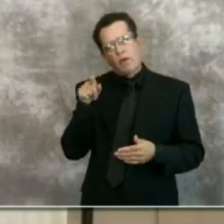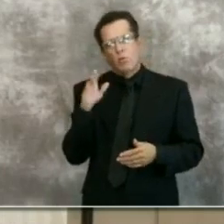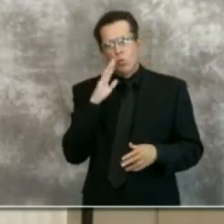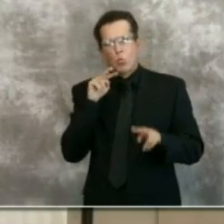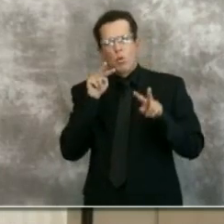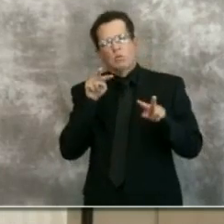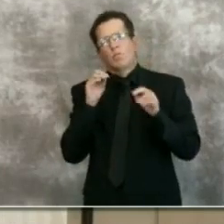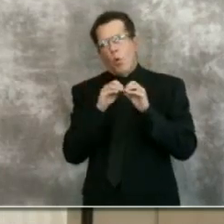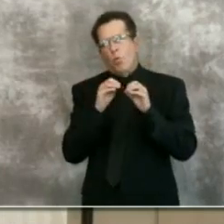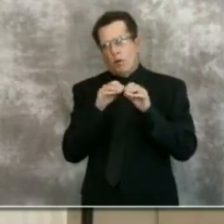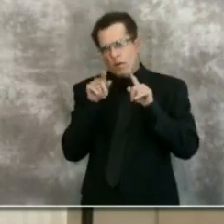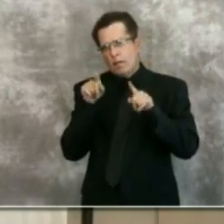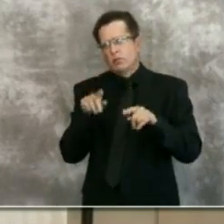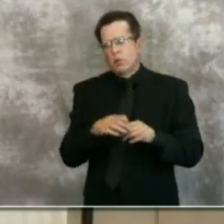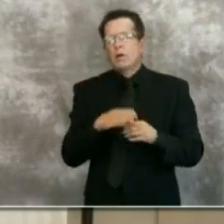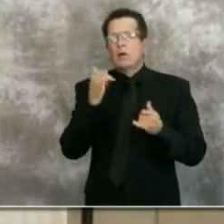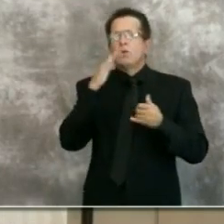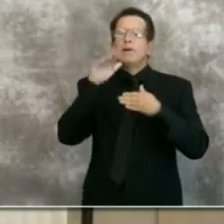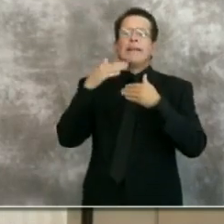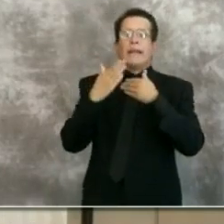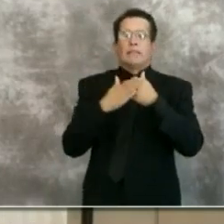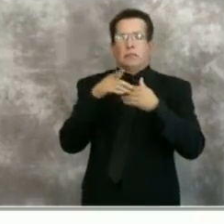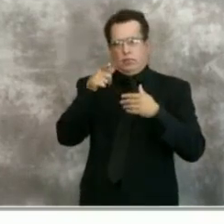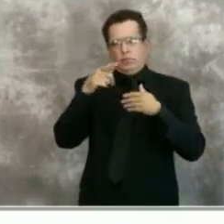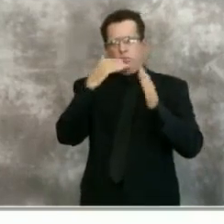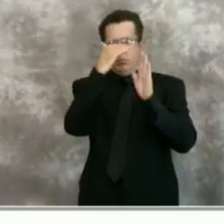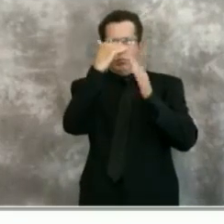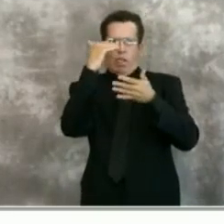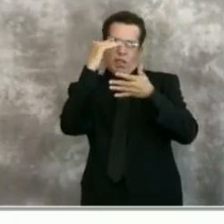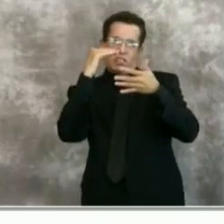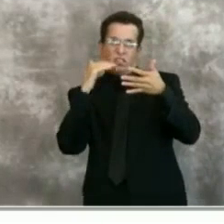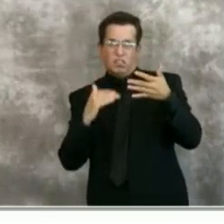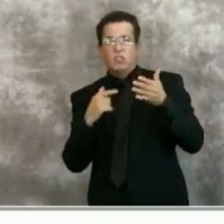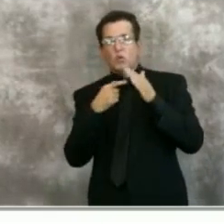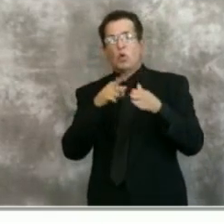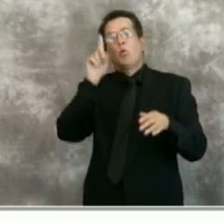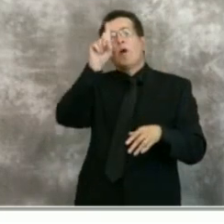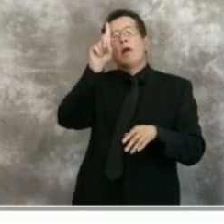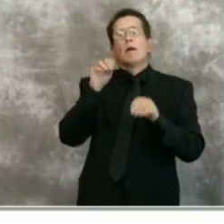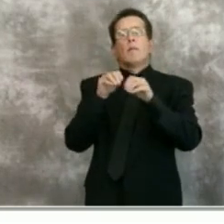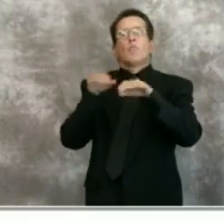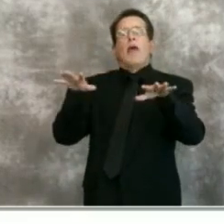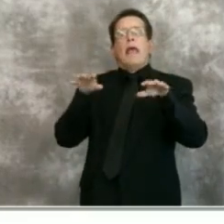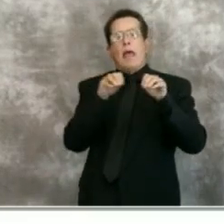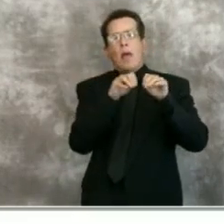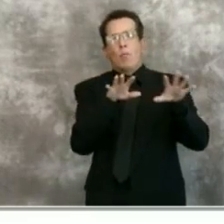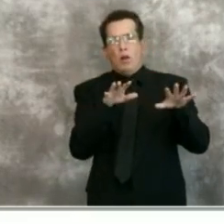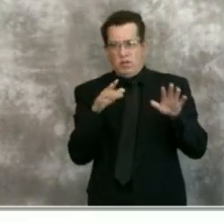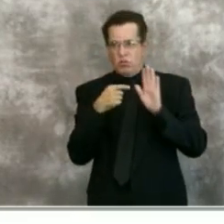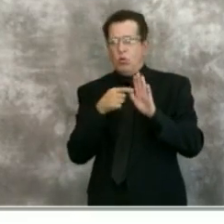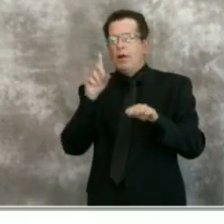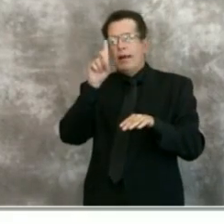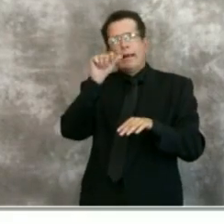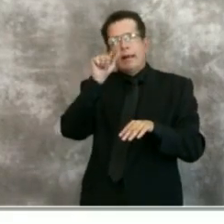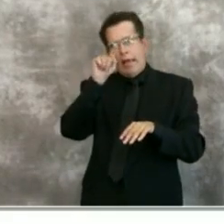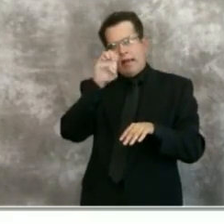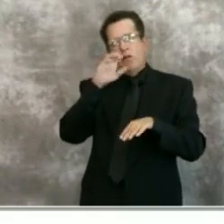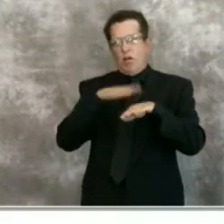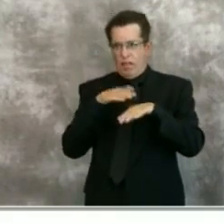MONITOR OVER THE NEXT. 2 DAYS. TO SEE WHAT THIS LAST LOOKS LIKE. NOW GOING TO THE NEXT